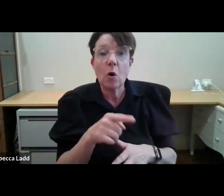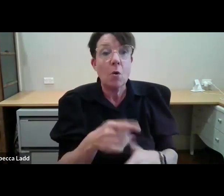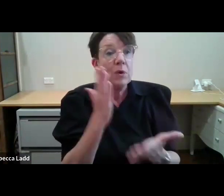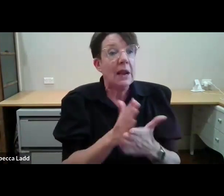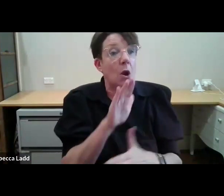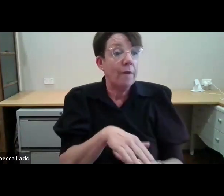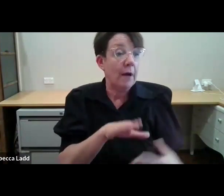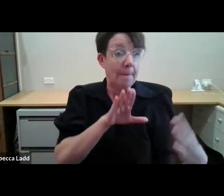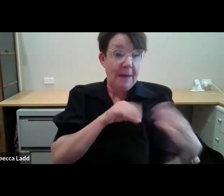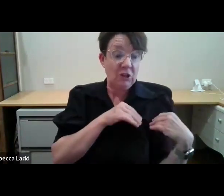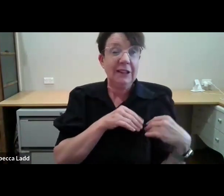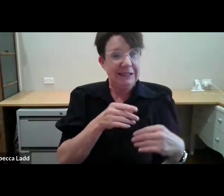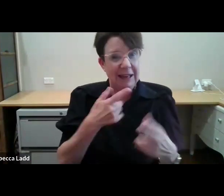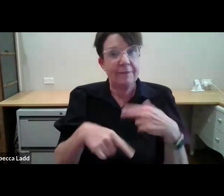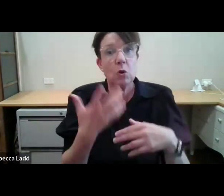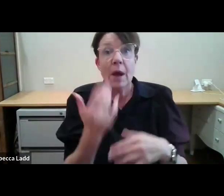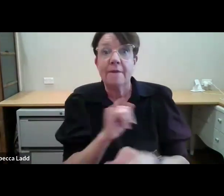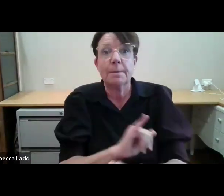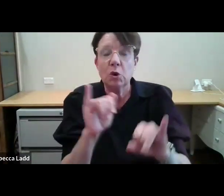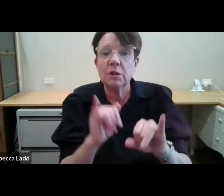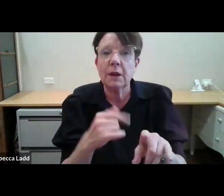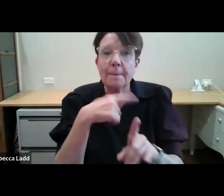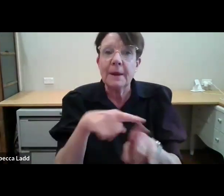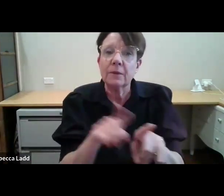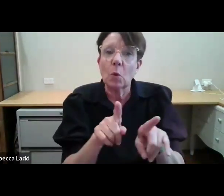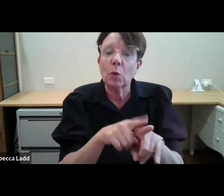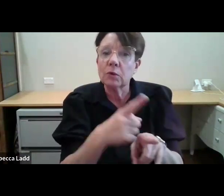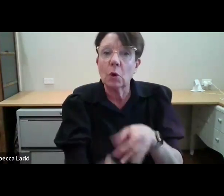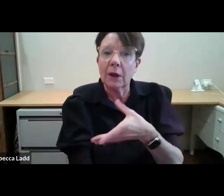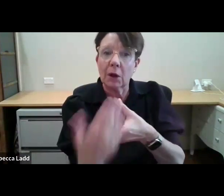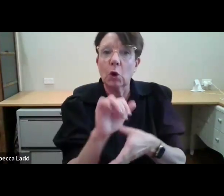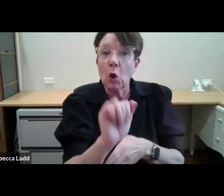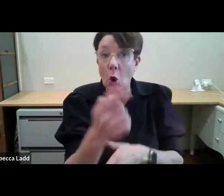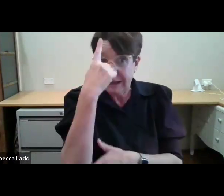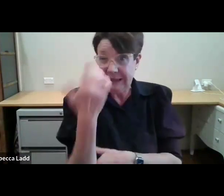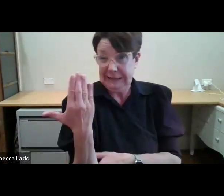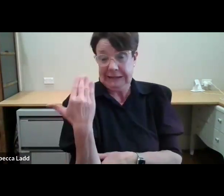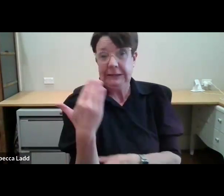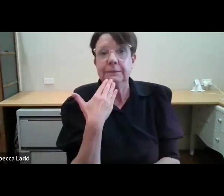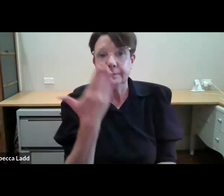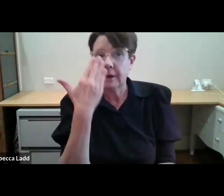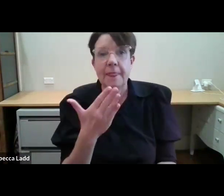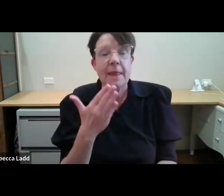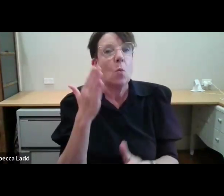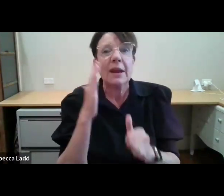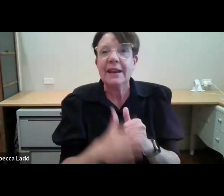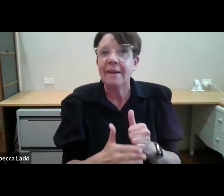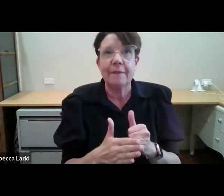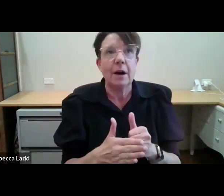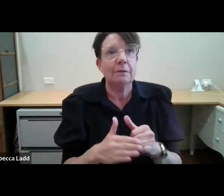presented, I think it's really important that we never lose hope. Importantly, when this conversation started a few years ago, the